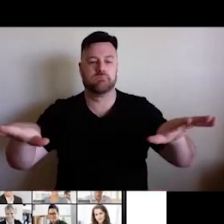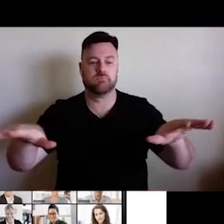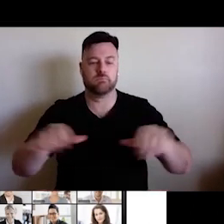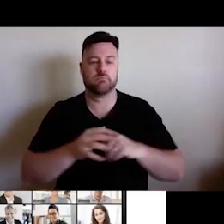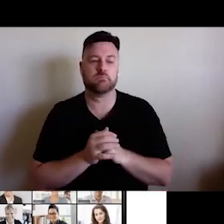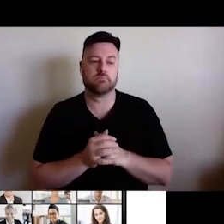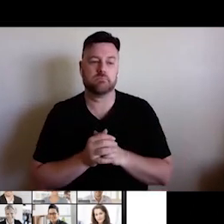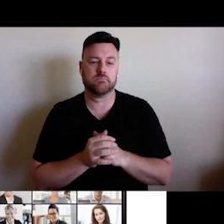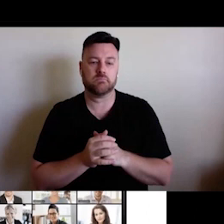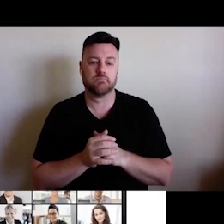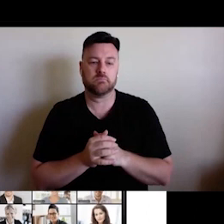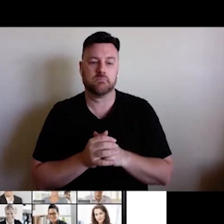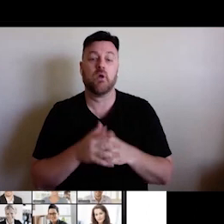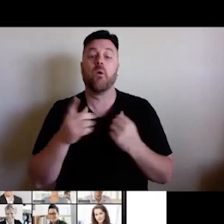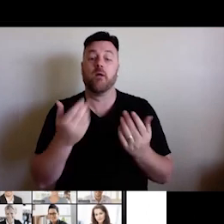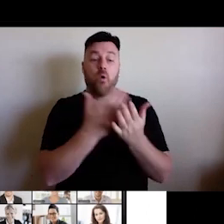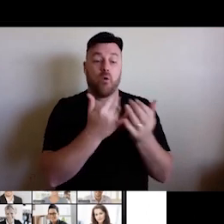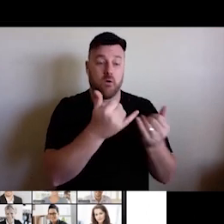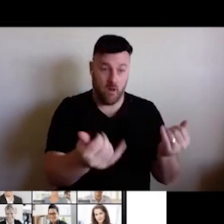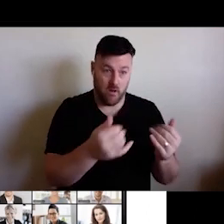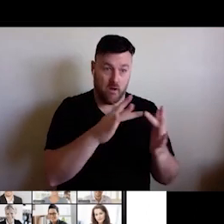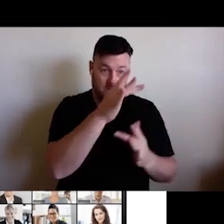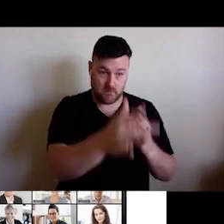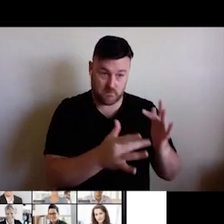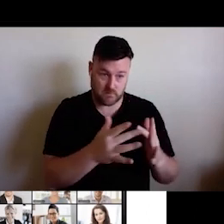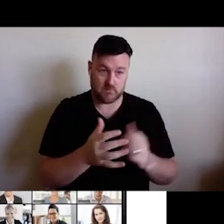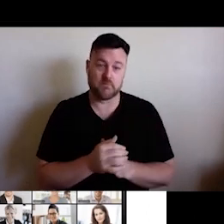watched a livestream said they went on to purchase a ticket to a similar